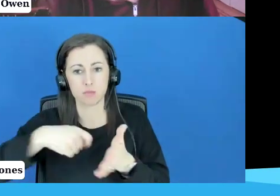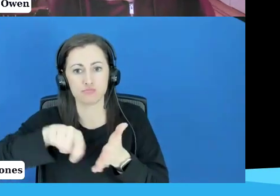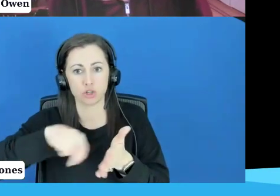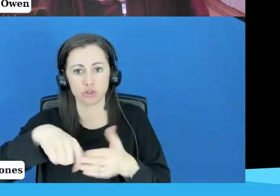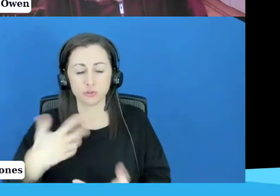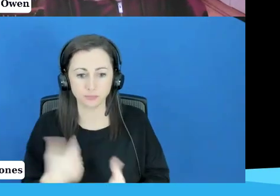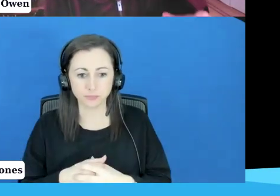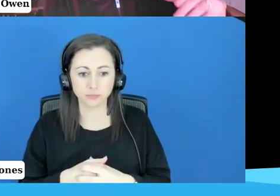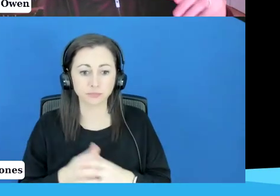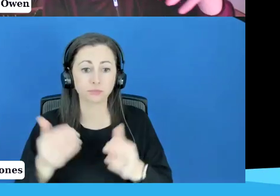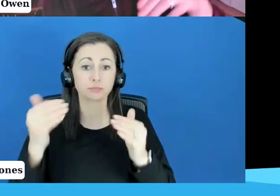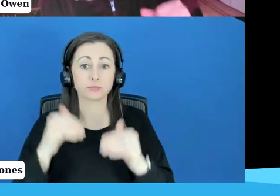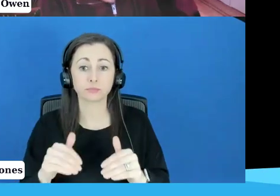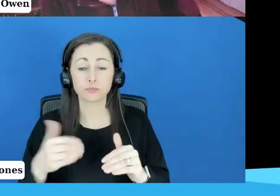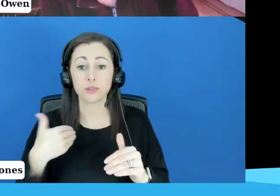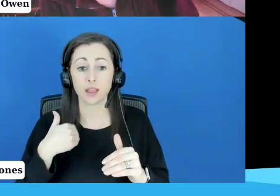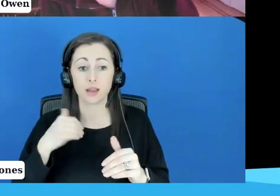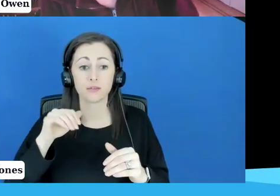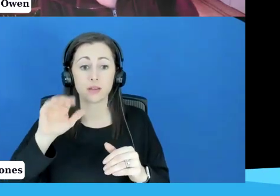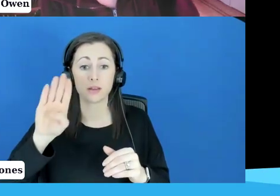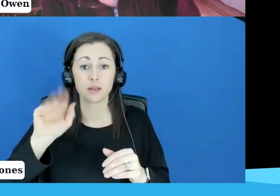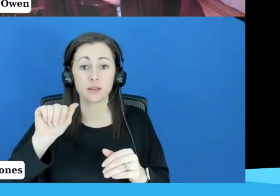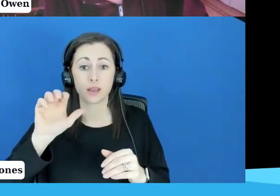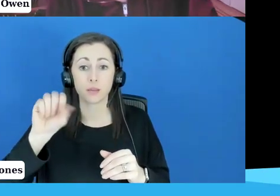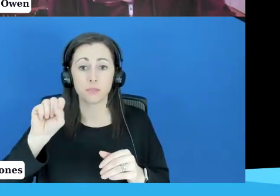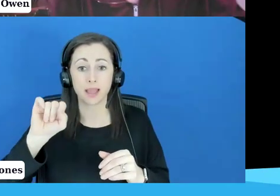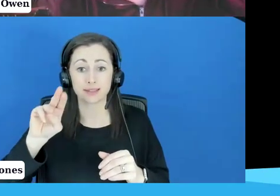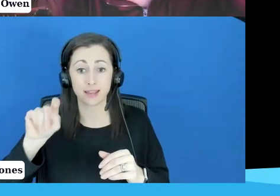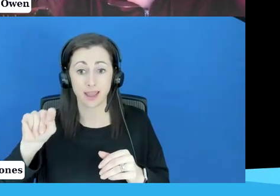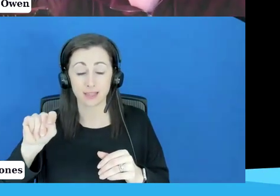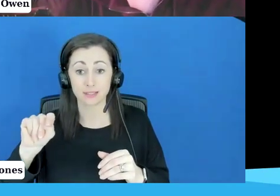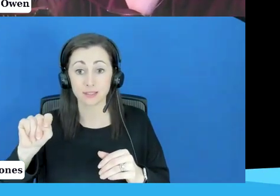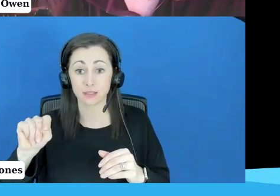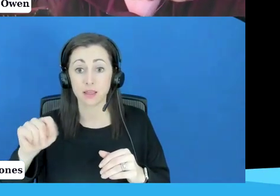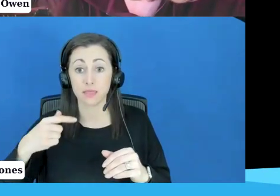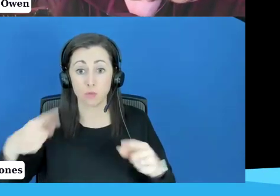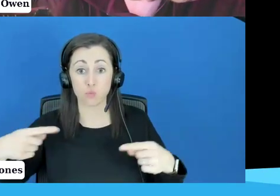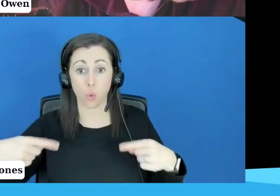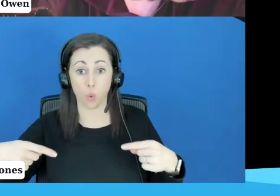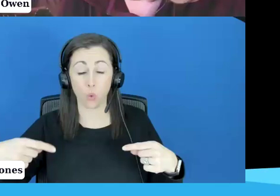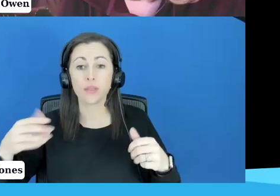They have rolling bassinets with drop-down access, if that's what you are looking to do.